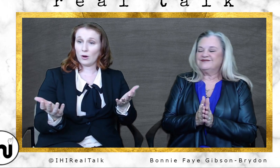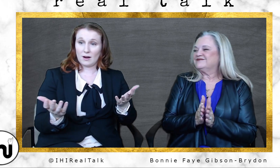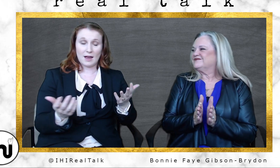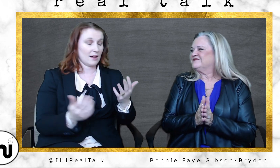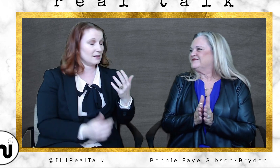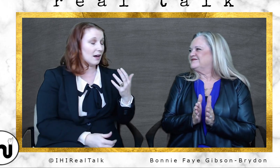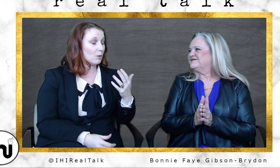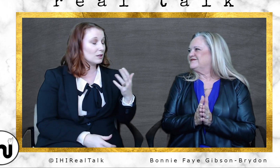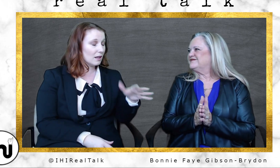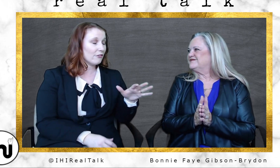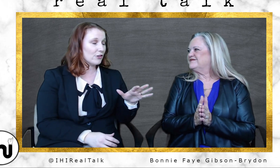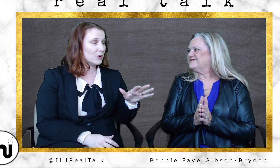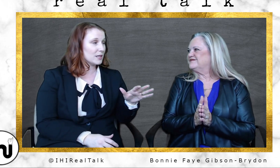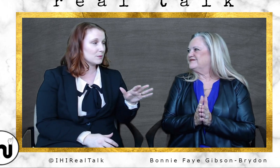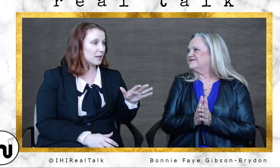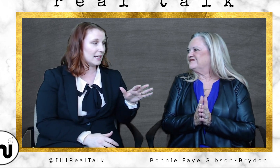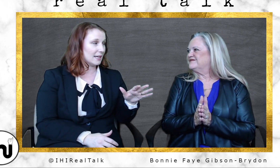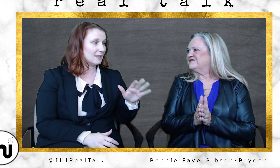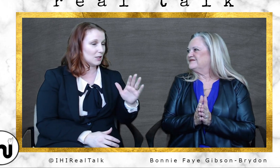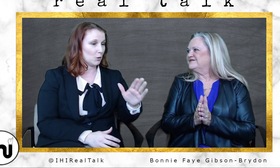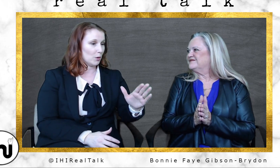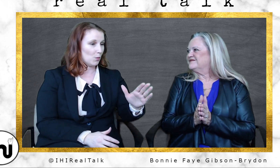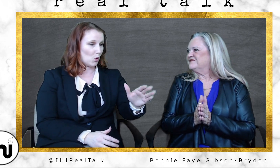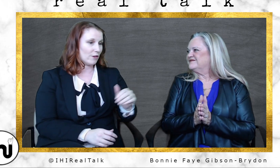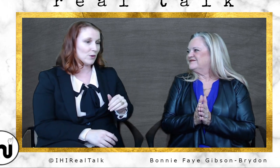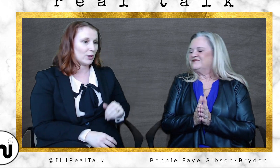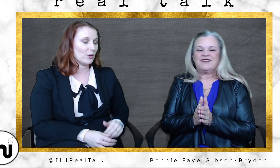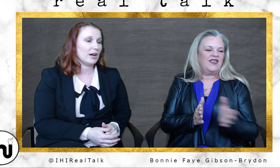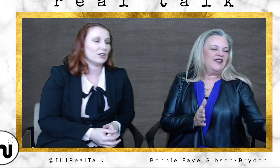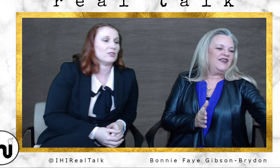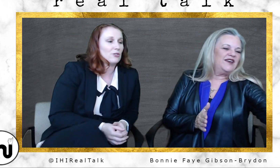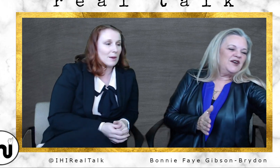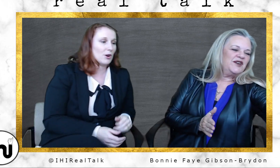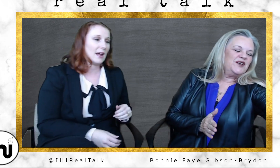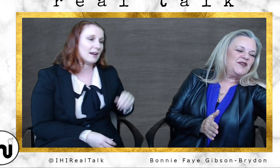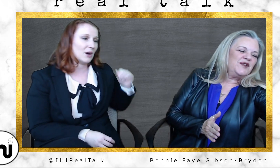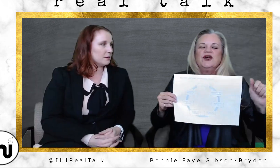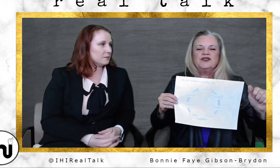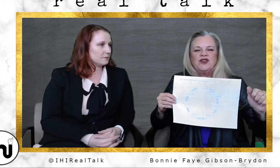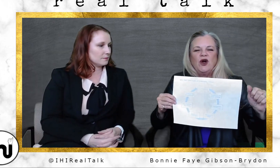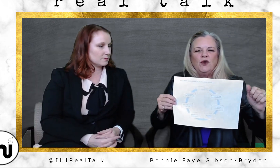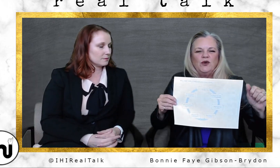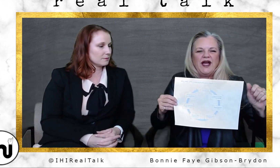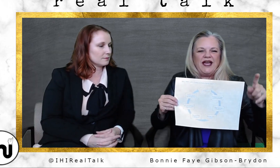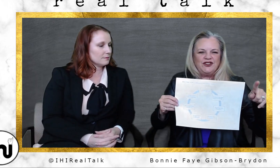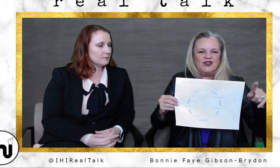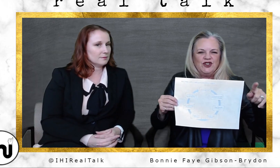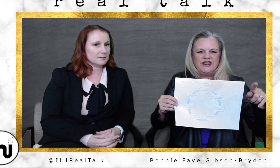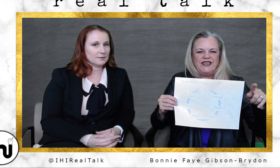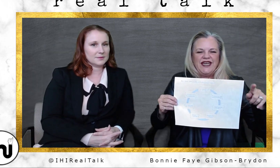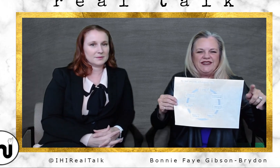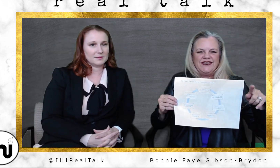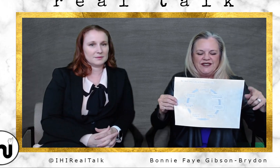And I would love for you to explain it a little bit more if you want to go ahead and grab your handout Bonnie: So as you're looking at this,